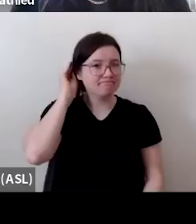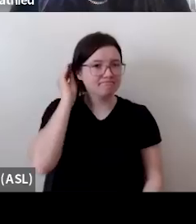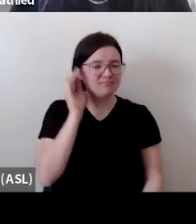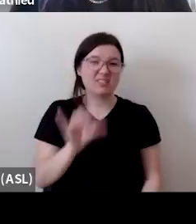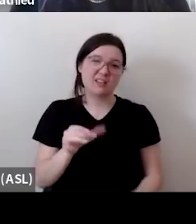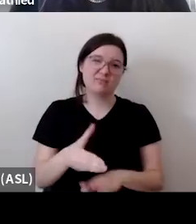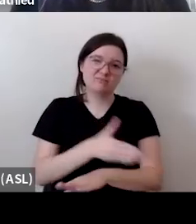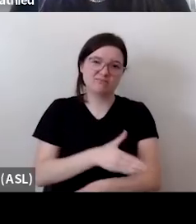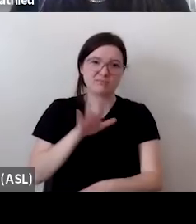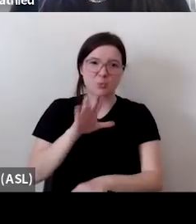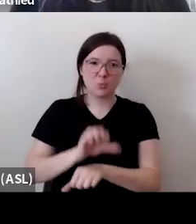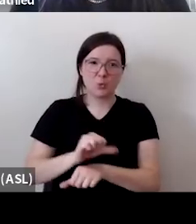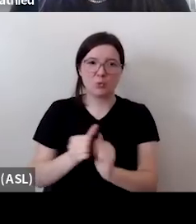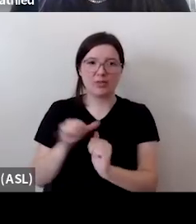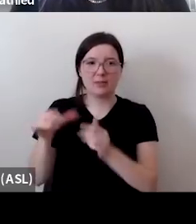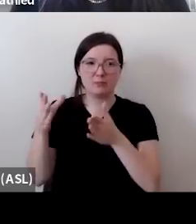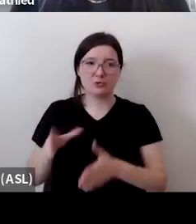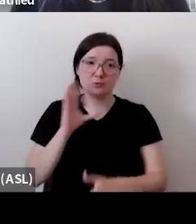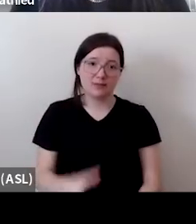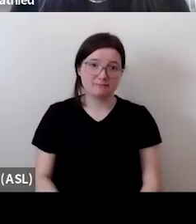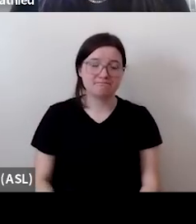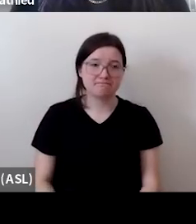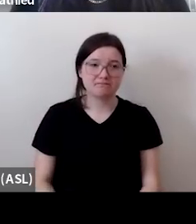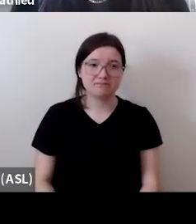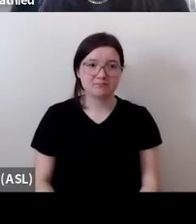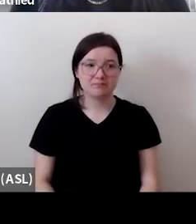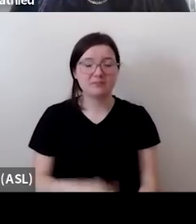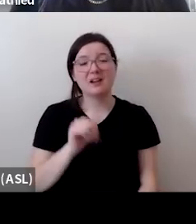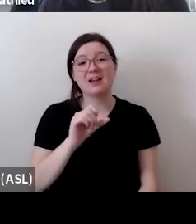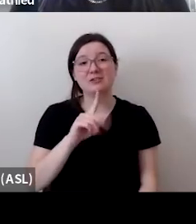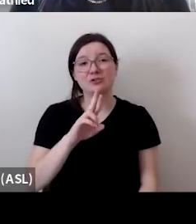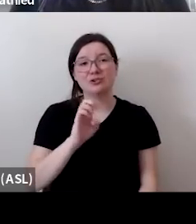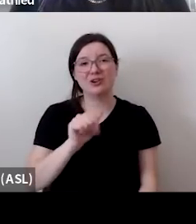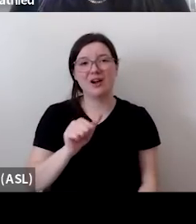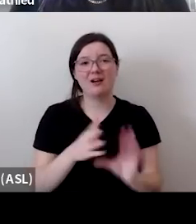And hoarding, I'm sorry, homelessness in and of itself could be the traumatic situation for many, right?